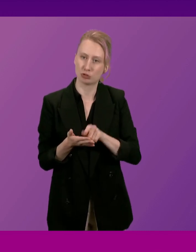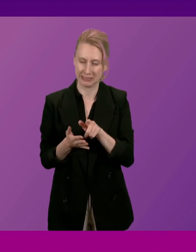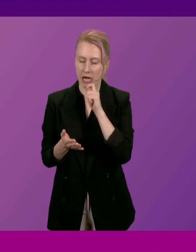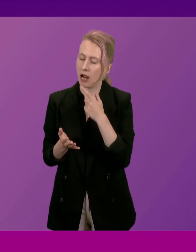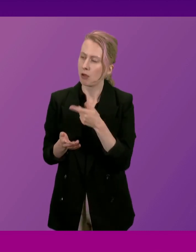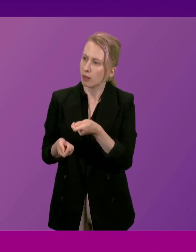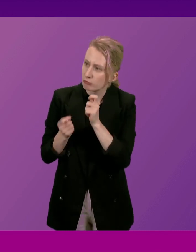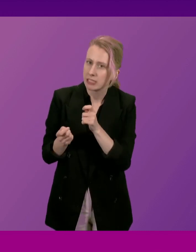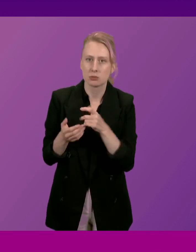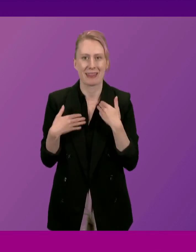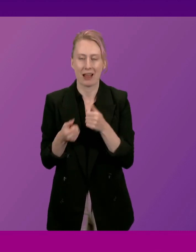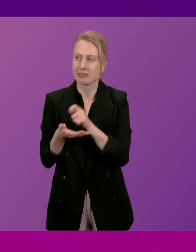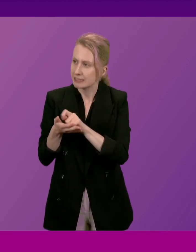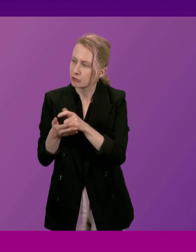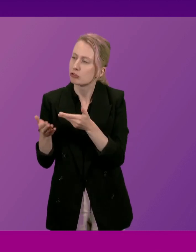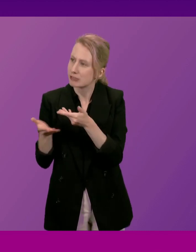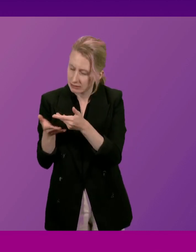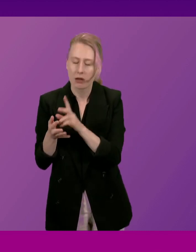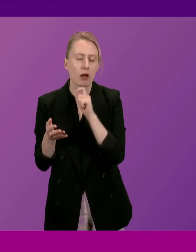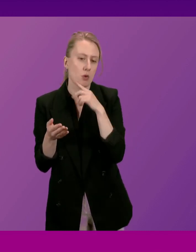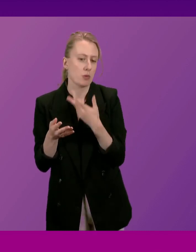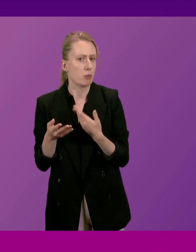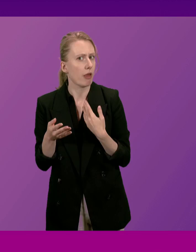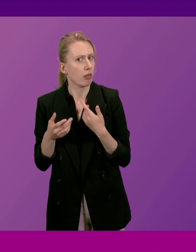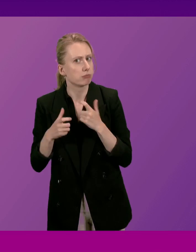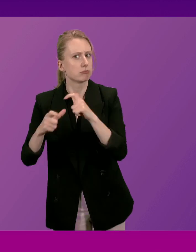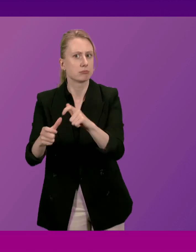Secretary for Health and Social Care. We will pursue the issue of clinical guidance,